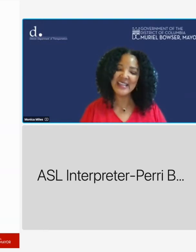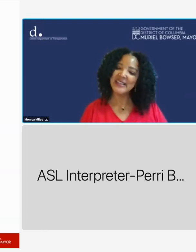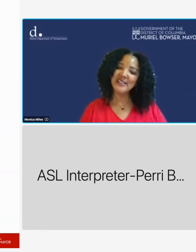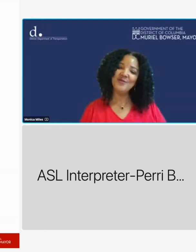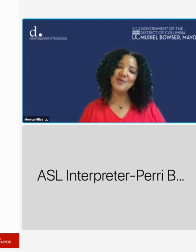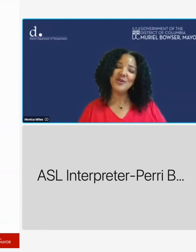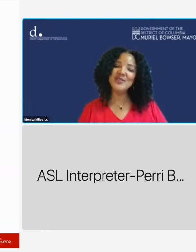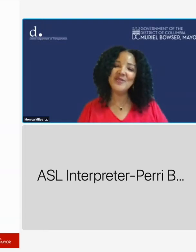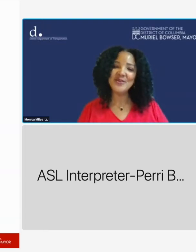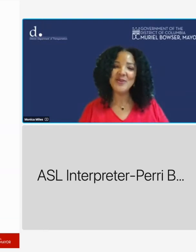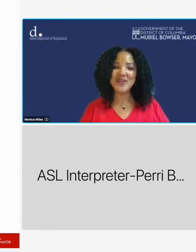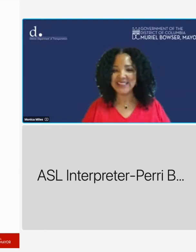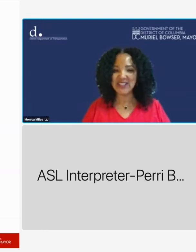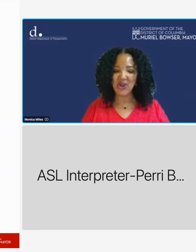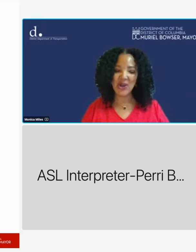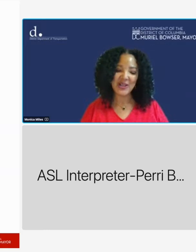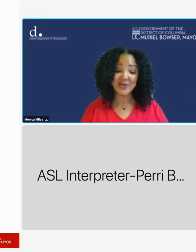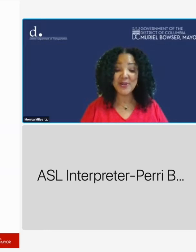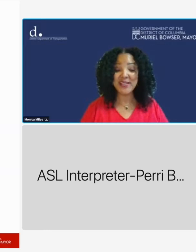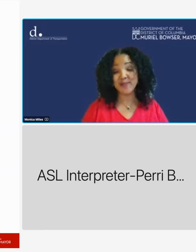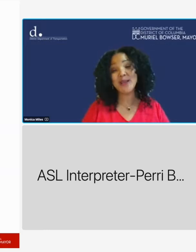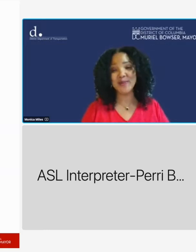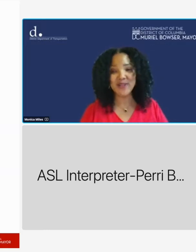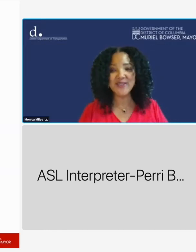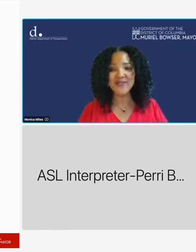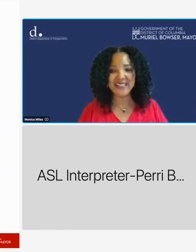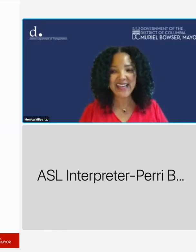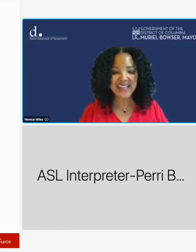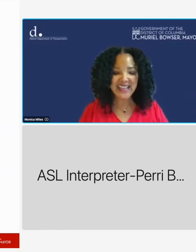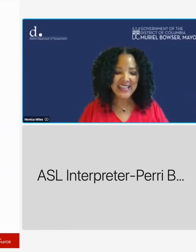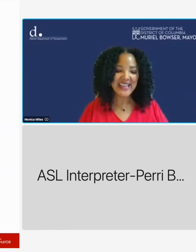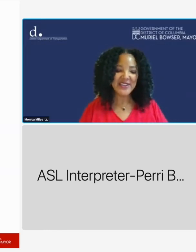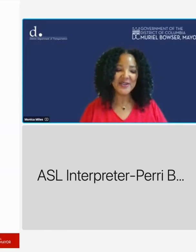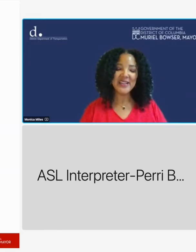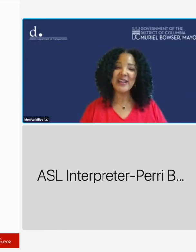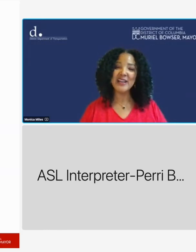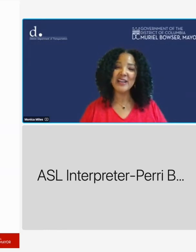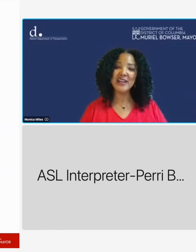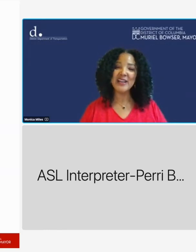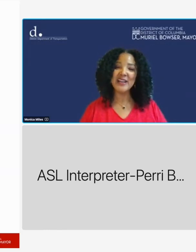so for most of you on this call you can expect when working for ddot that your your profit